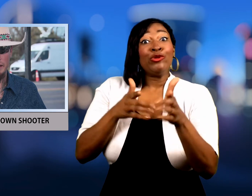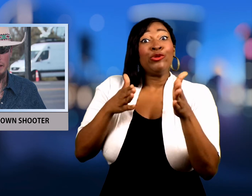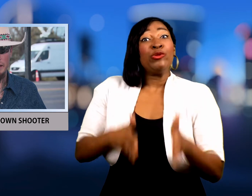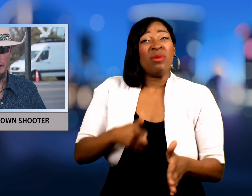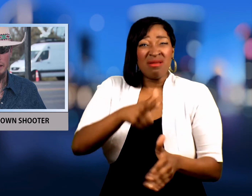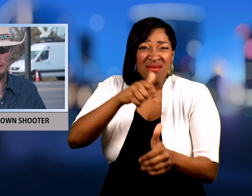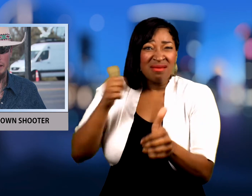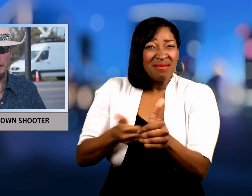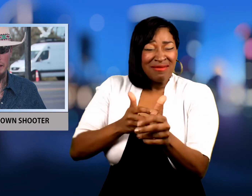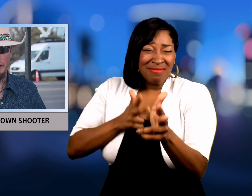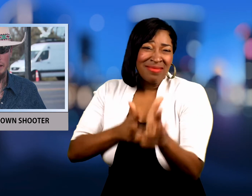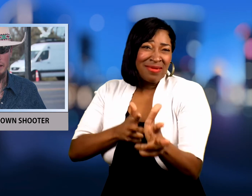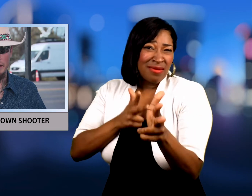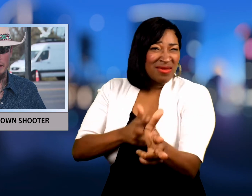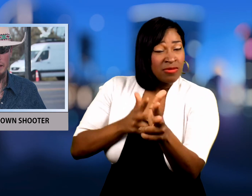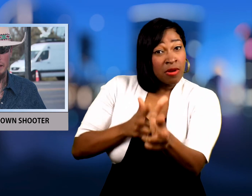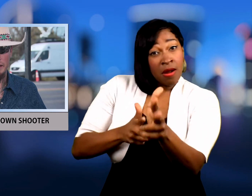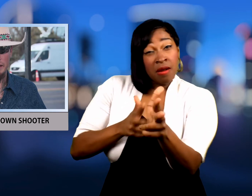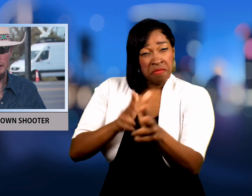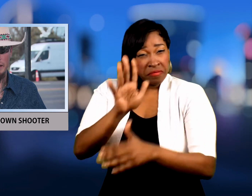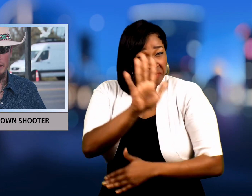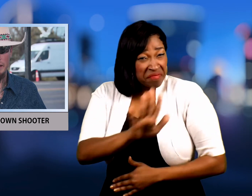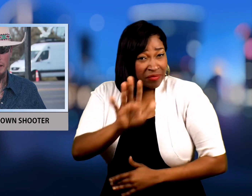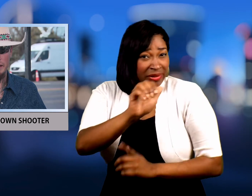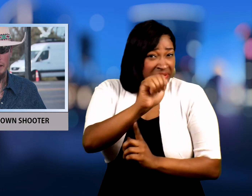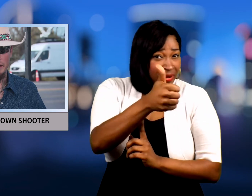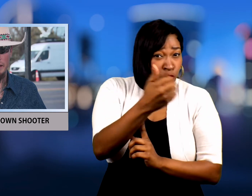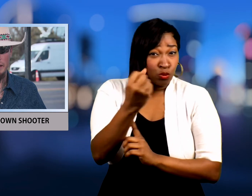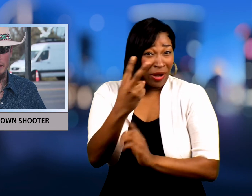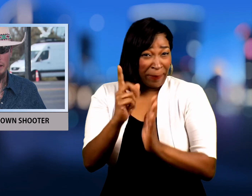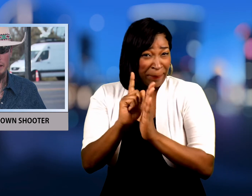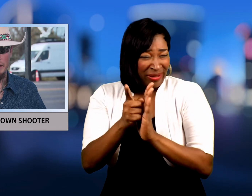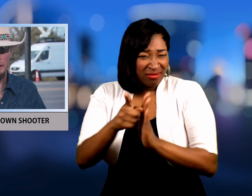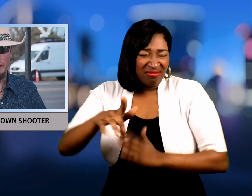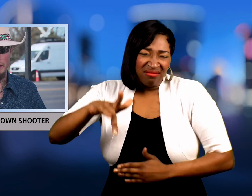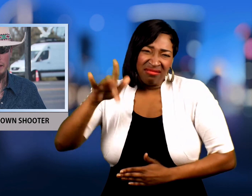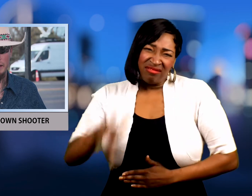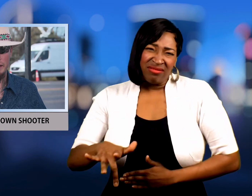for about 10 to 12 minutes, reaching speeds up to